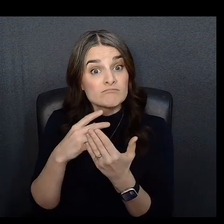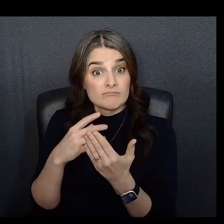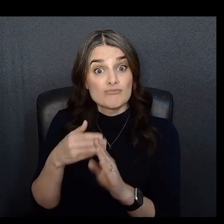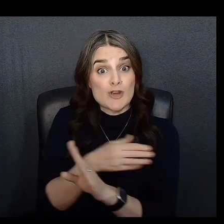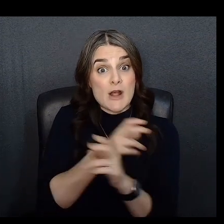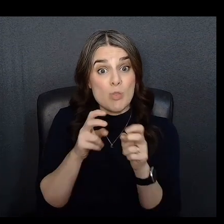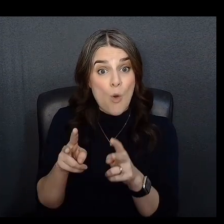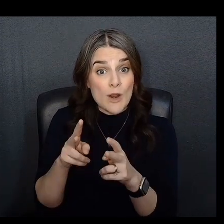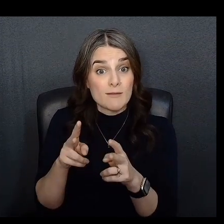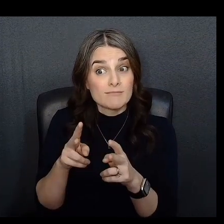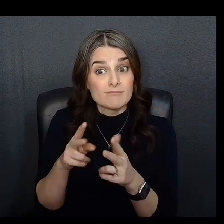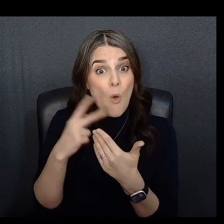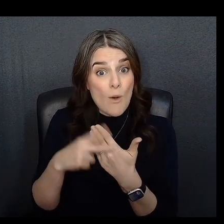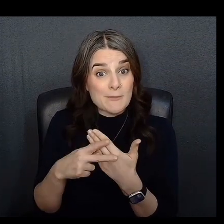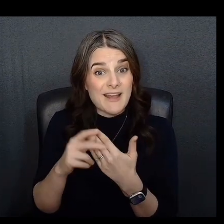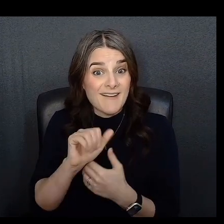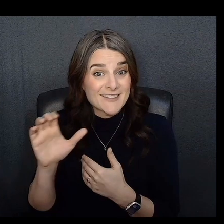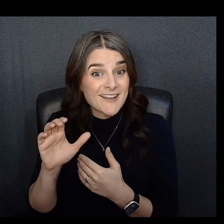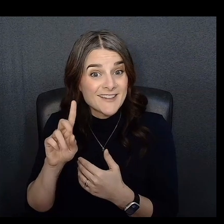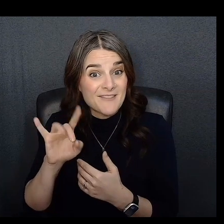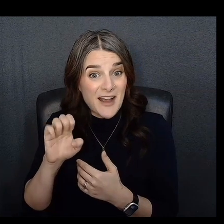There's also some great resources